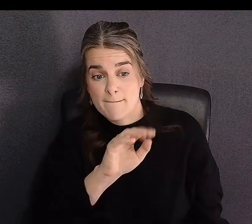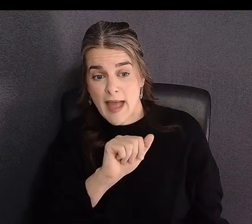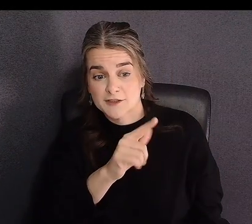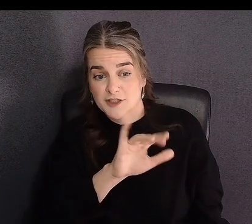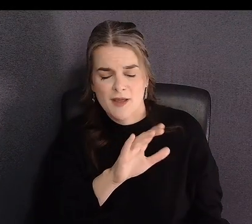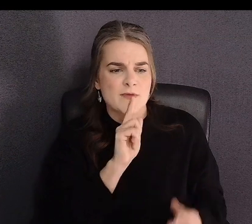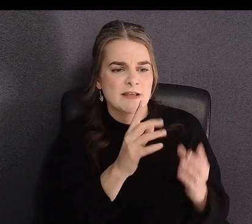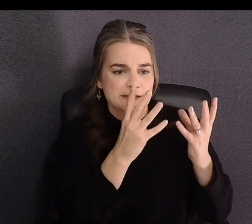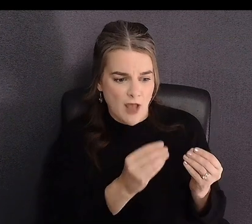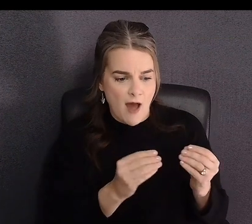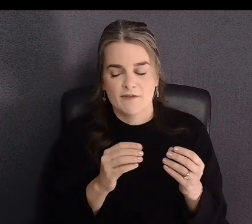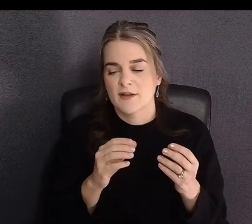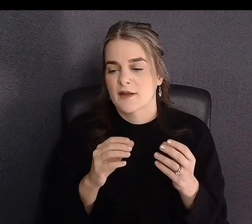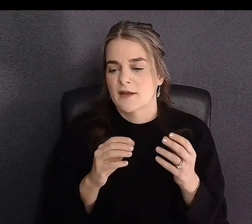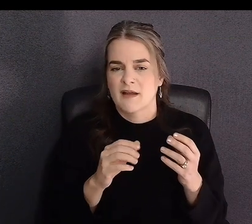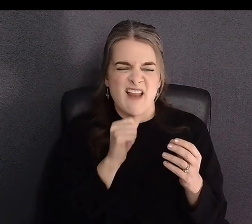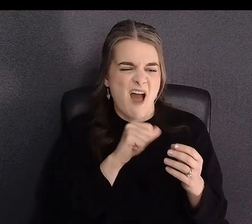There's ceramic clay, which can be a little bit harder.